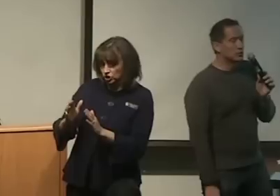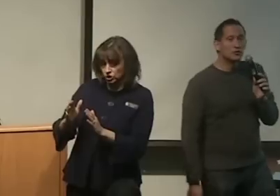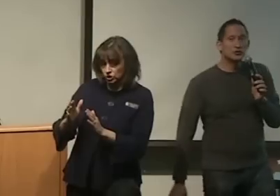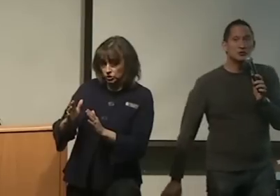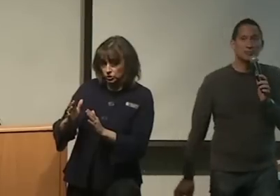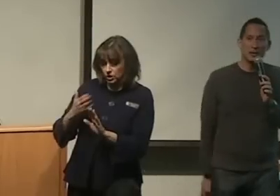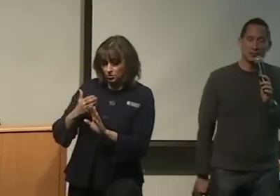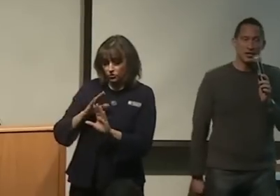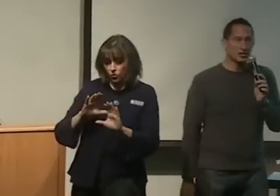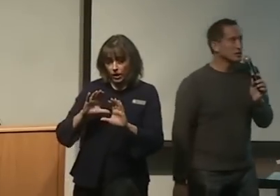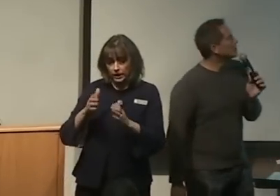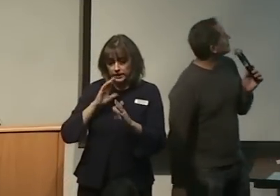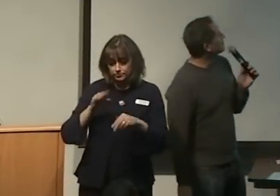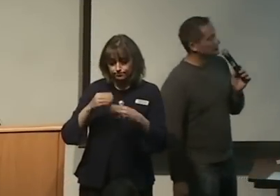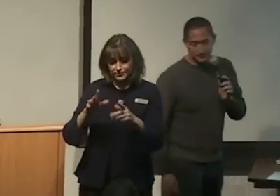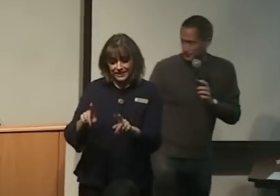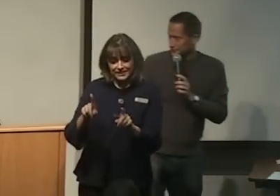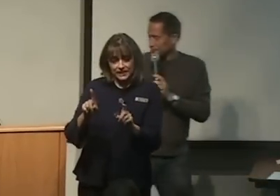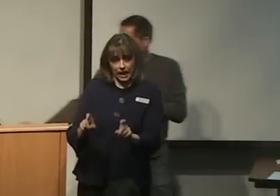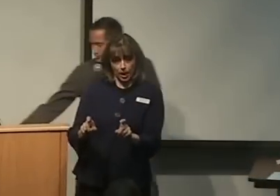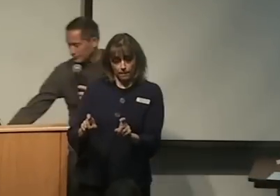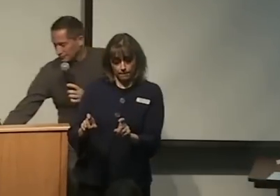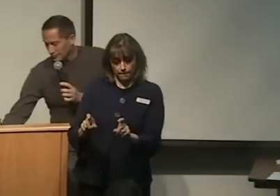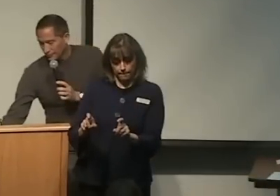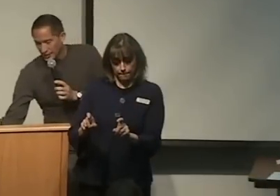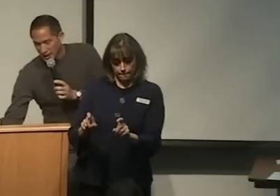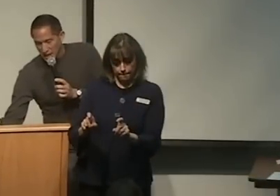It creates more class time.